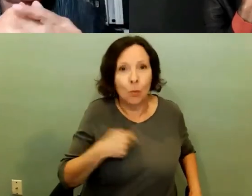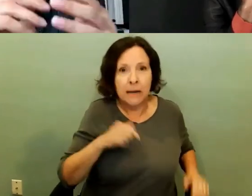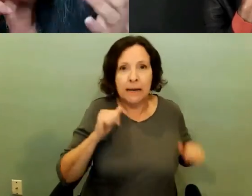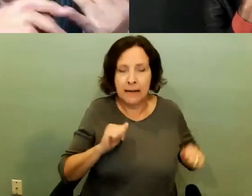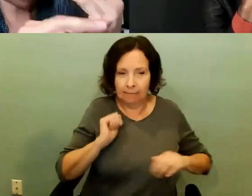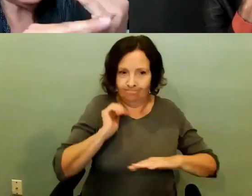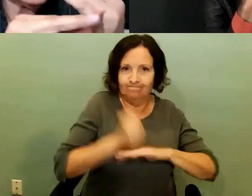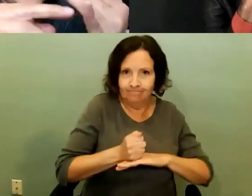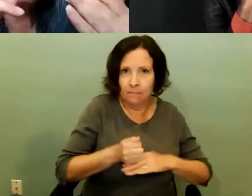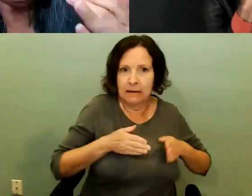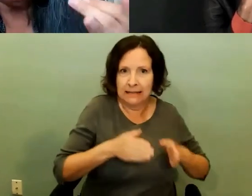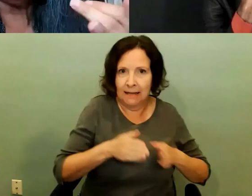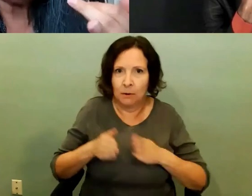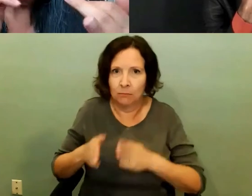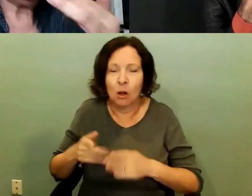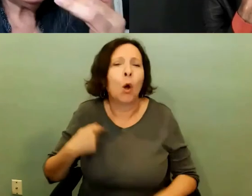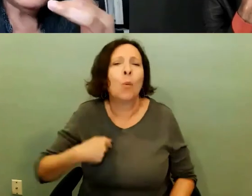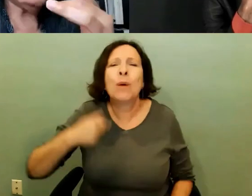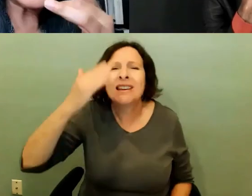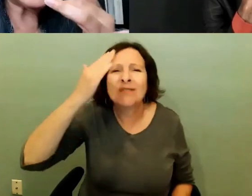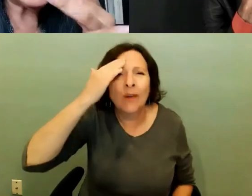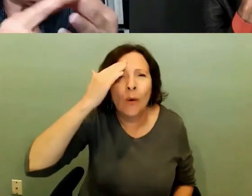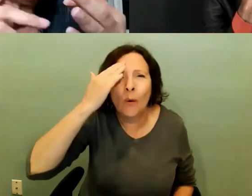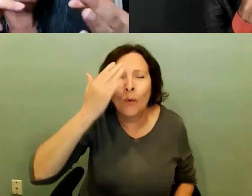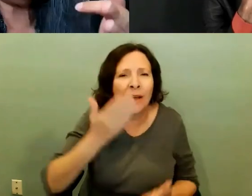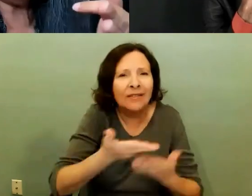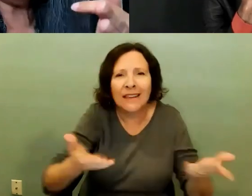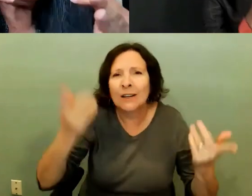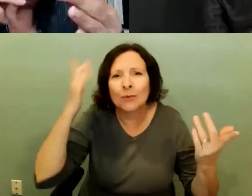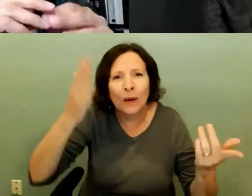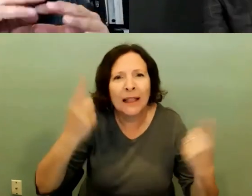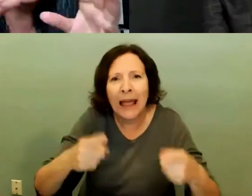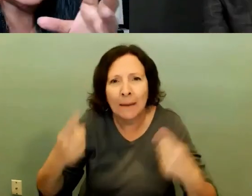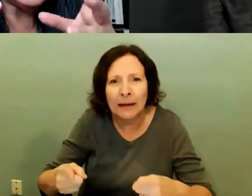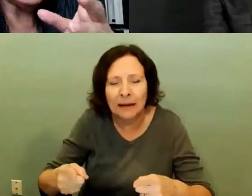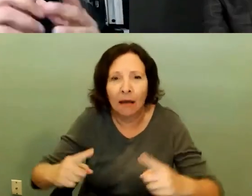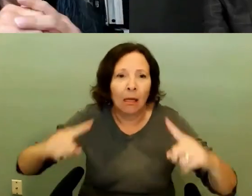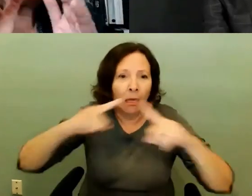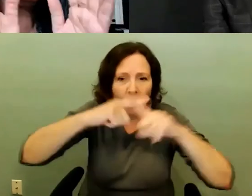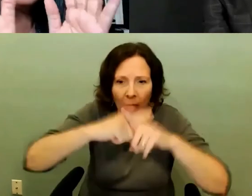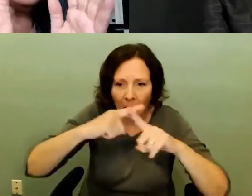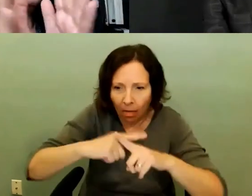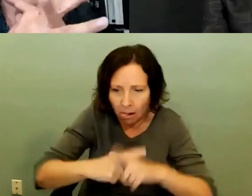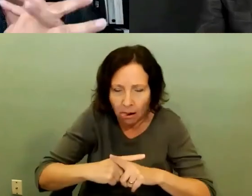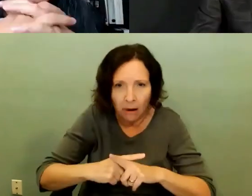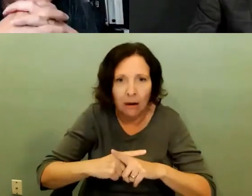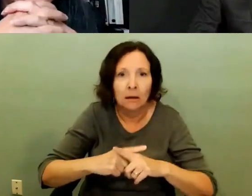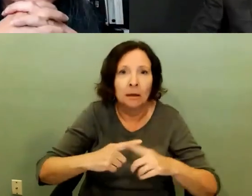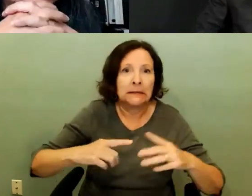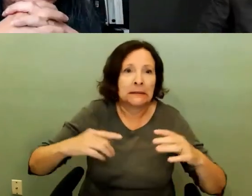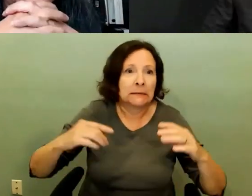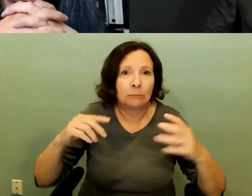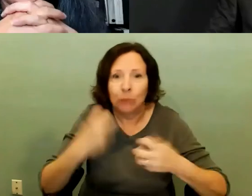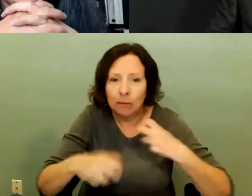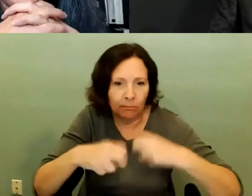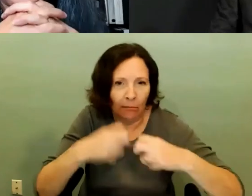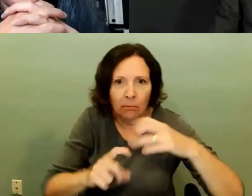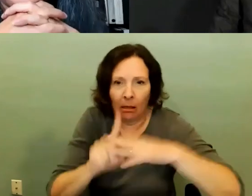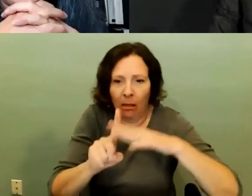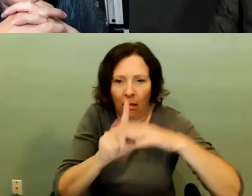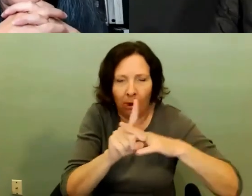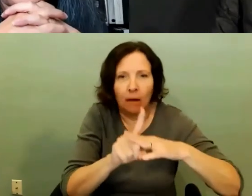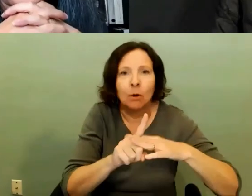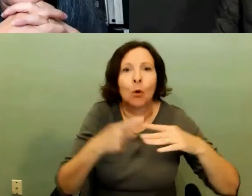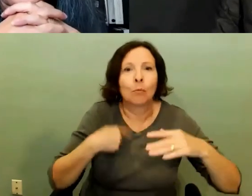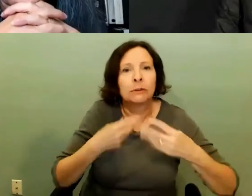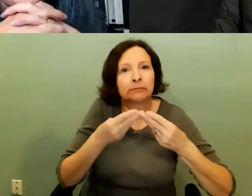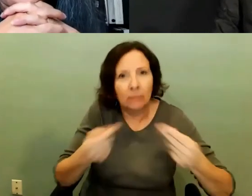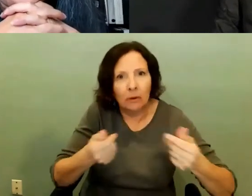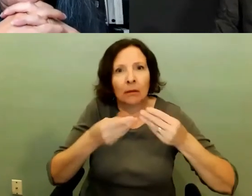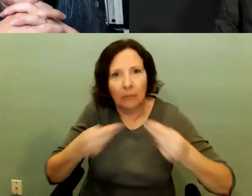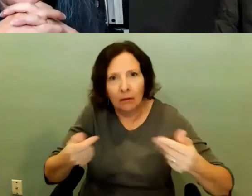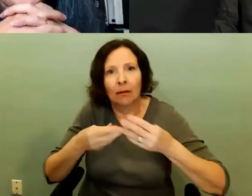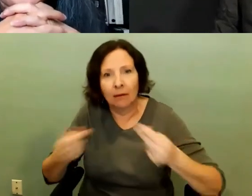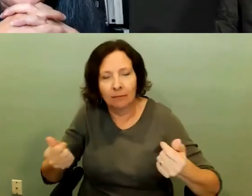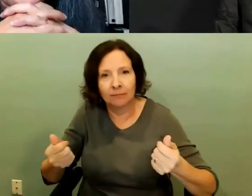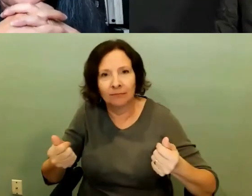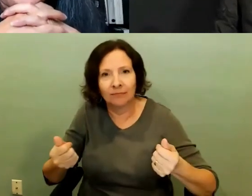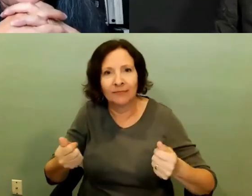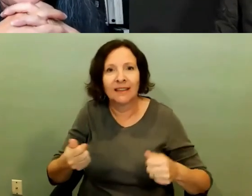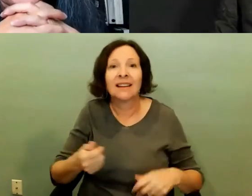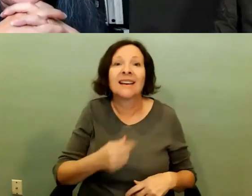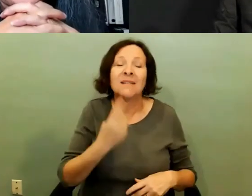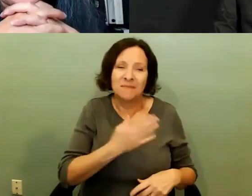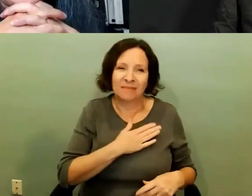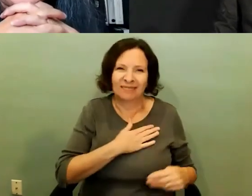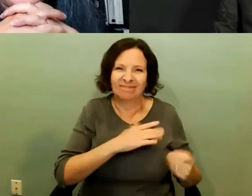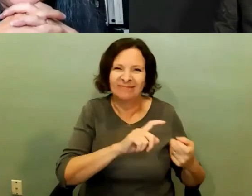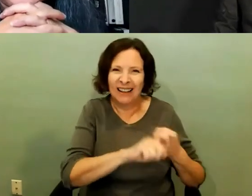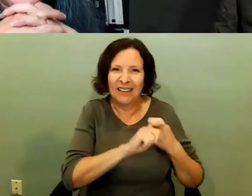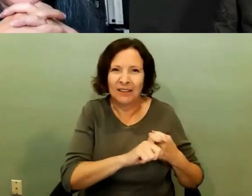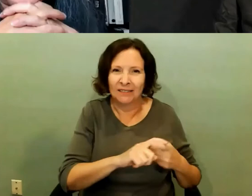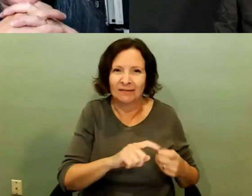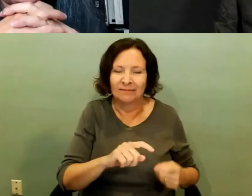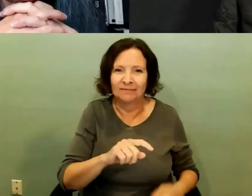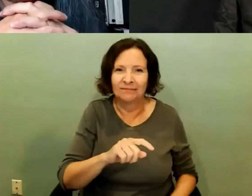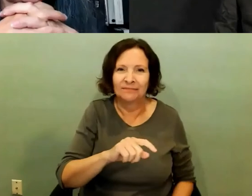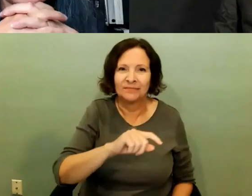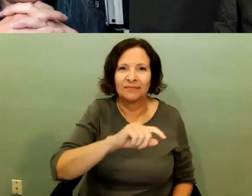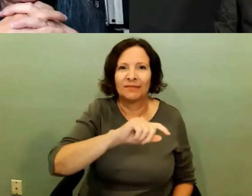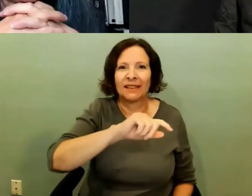conflicts are going to happen we can predict it. My colleague at UMass Amherst taught me someth